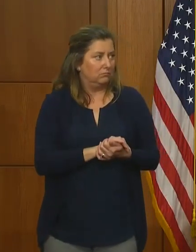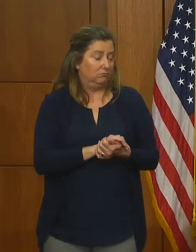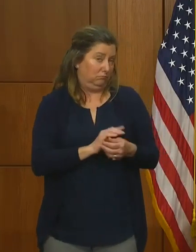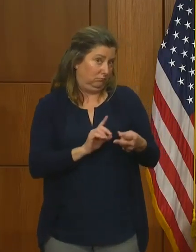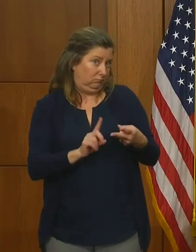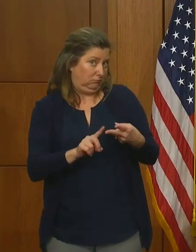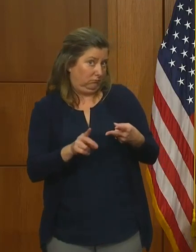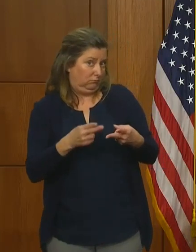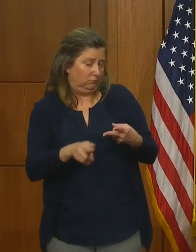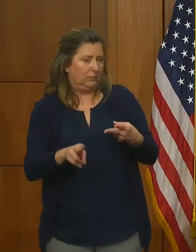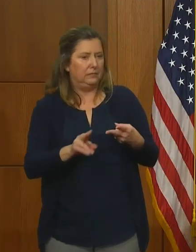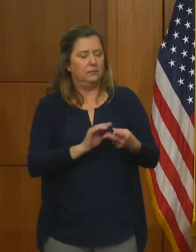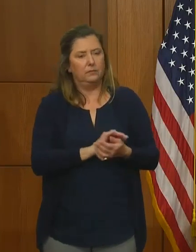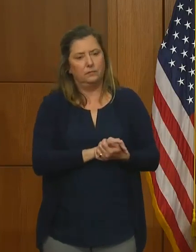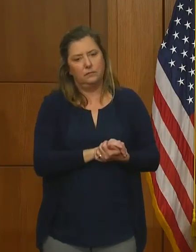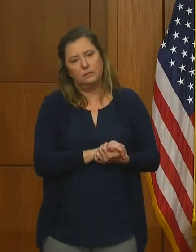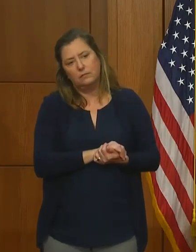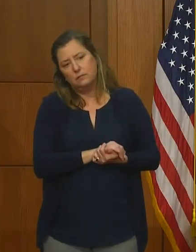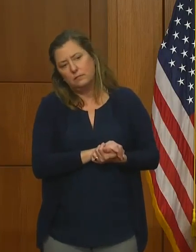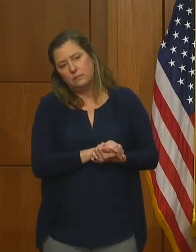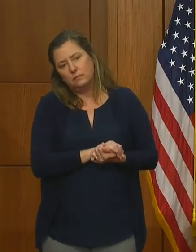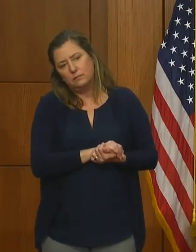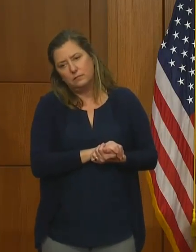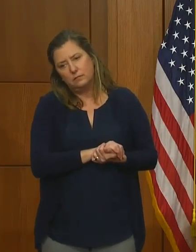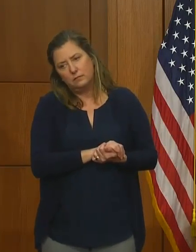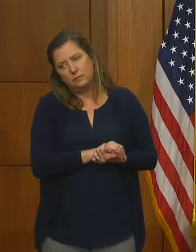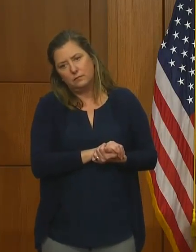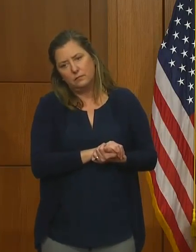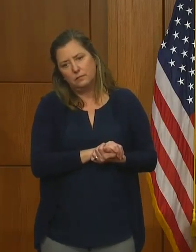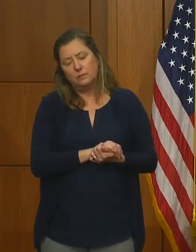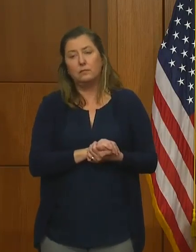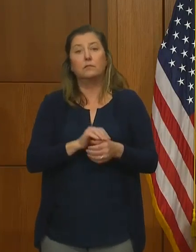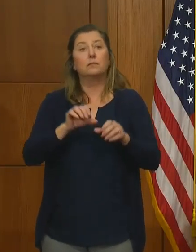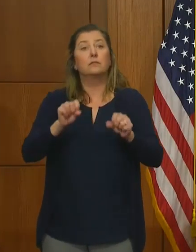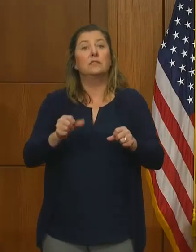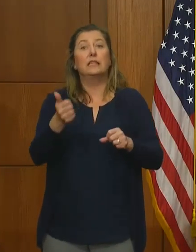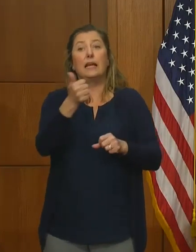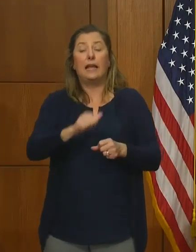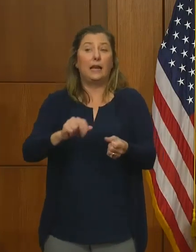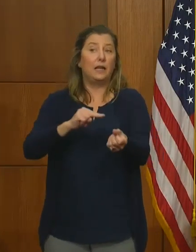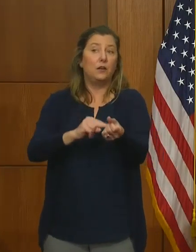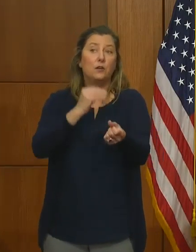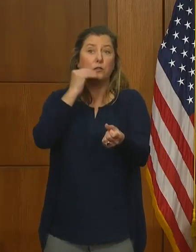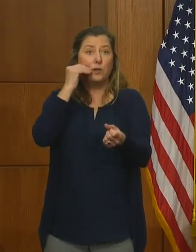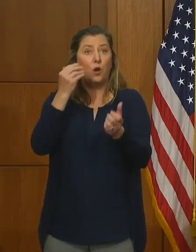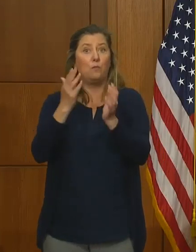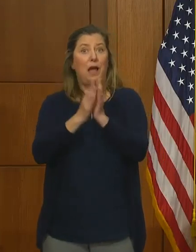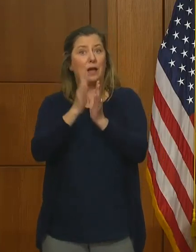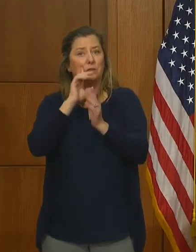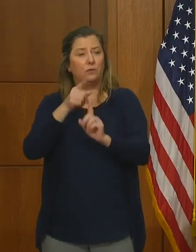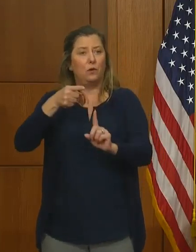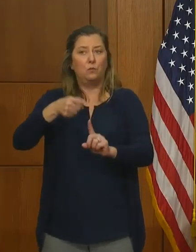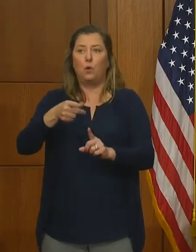OF YOUR DECISION TO RE OPENING AND SECONDLY JUST REALLY QUICK CAN ANY YOUR PERSONAL FACILITY